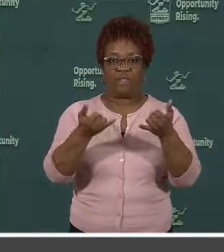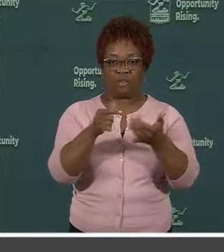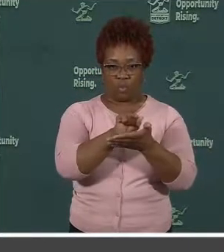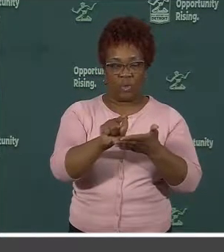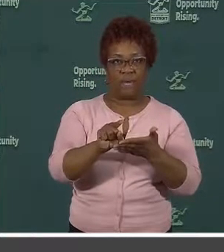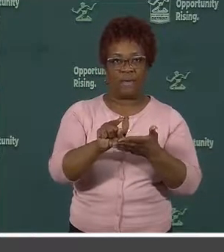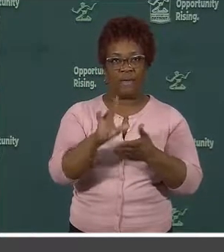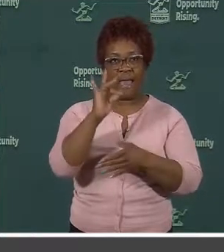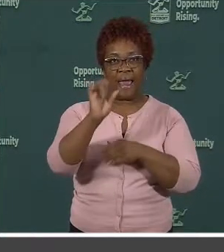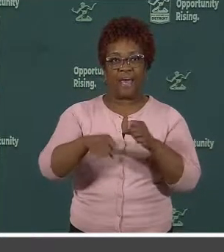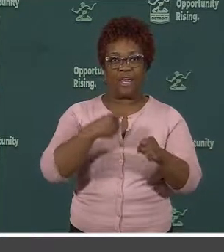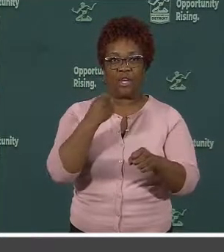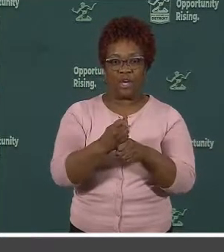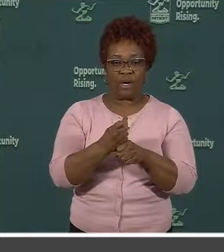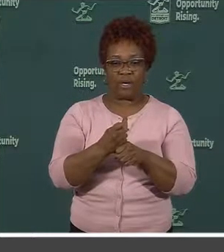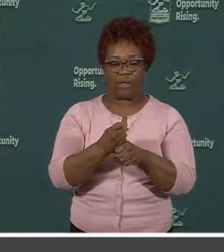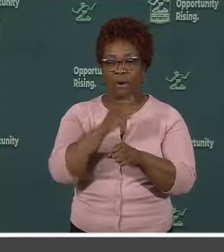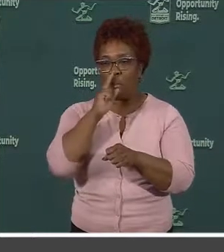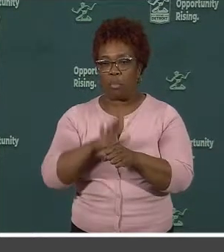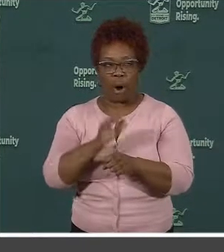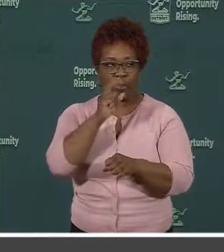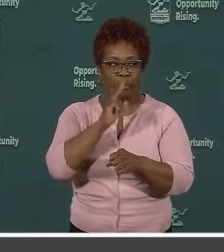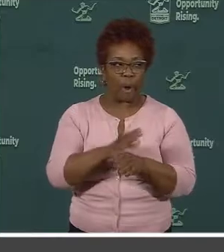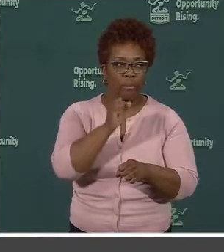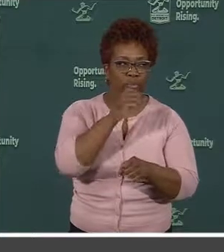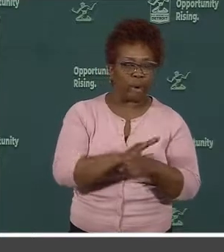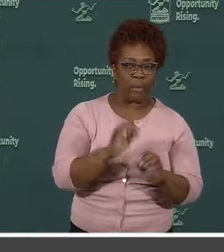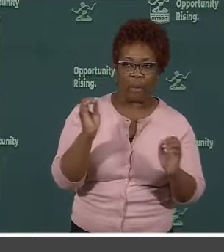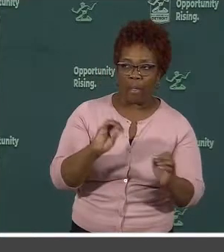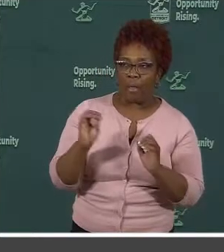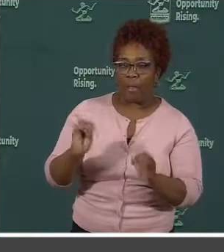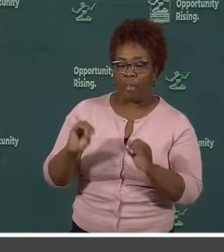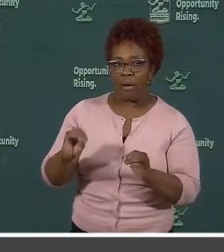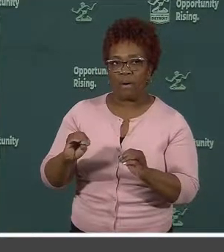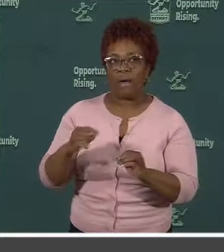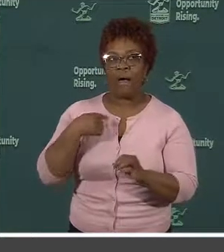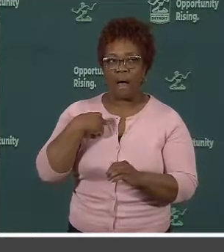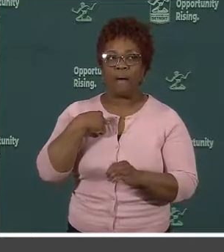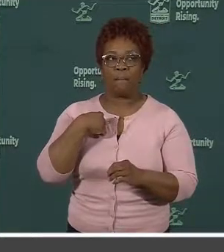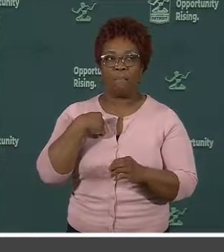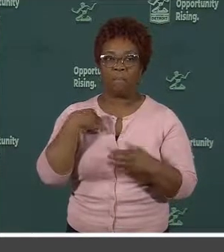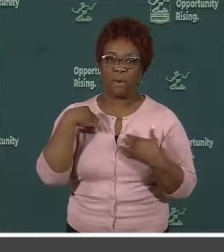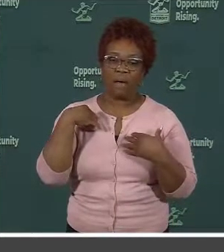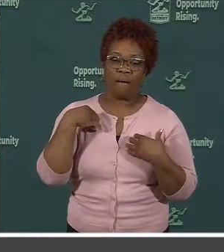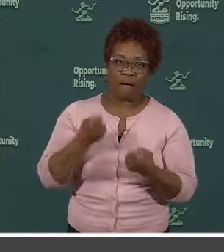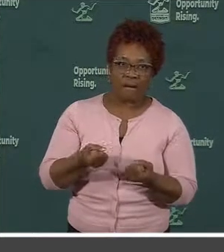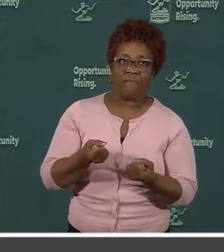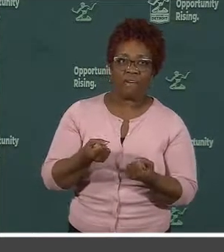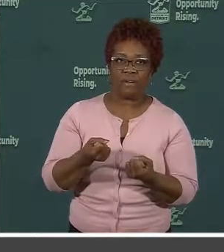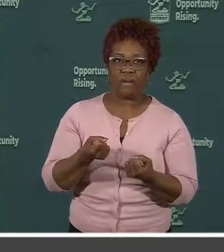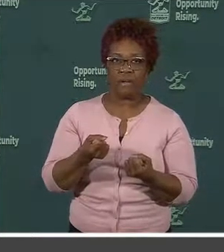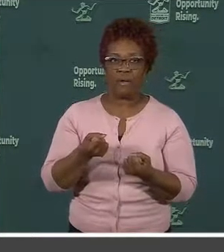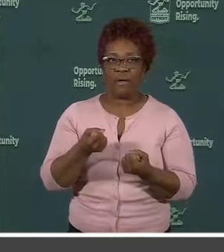OF BROKEN PROMISES I'M VERY CONFIDENT THAT CHUCK RAYMONDI LAW DEPARTMENT WILL FINALLY REMOVE THE OWNER THAT'S INFLICTED THIS BLIGHT ON US FOR